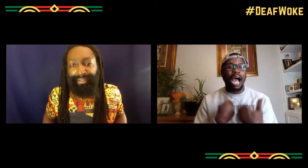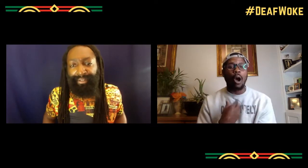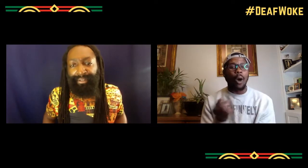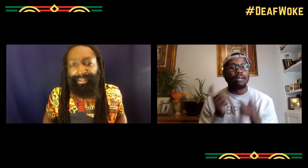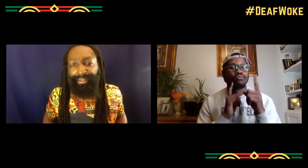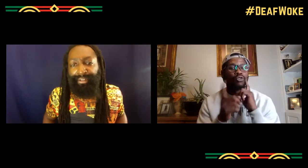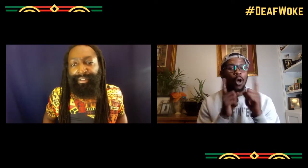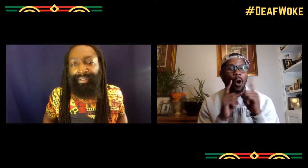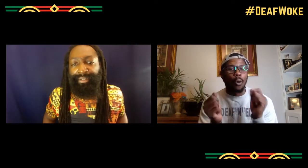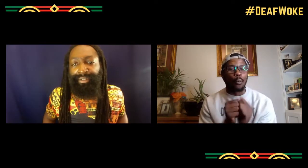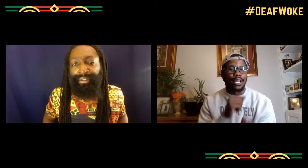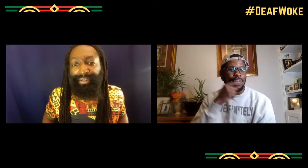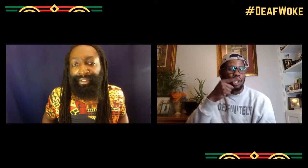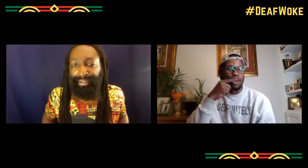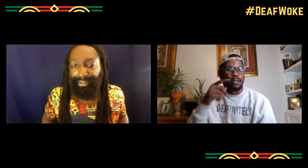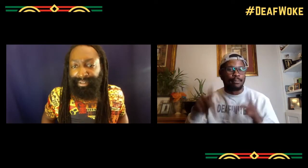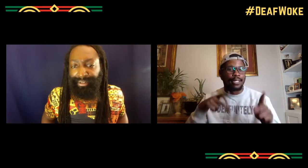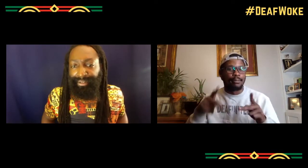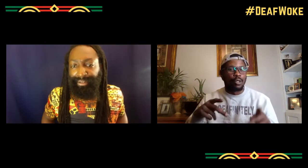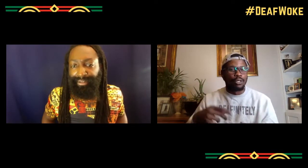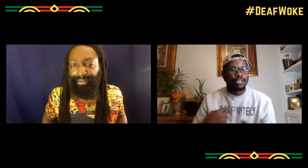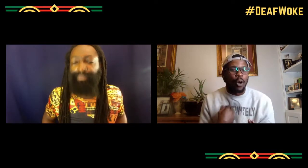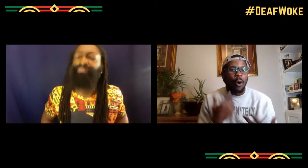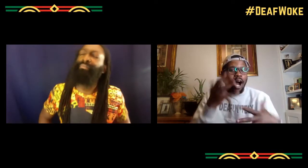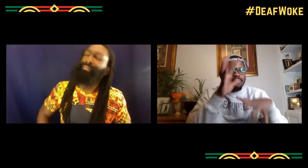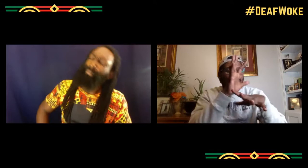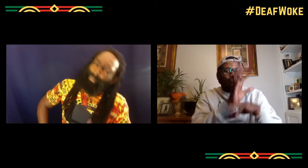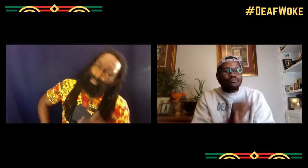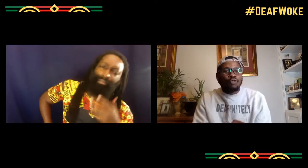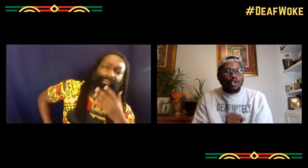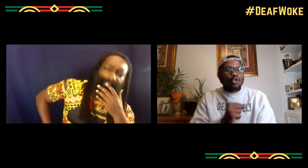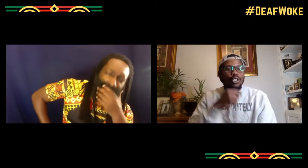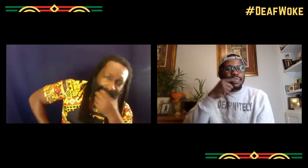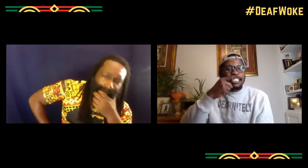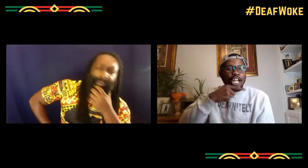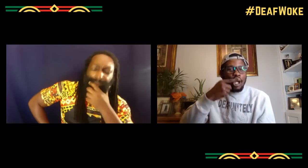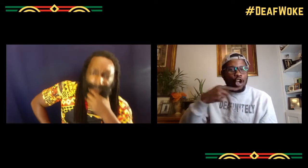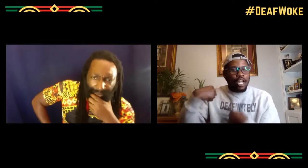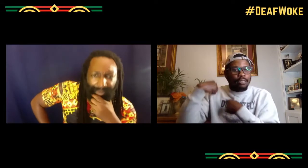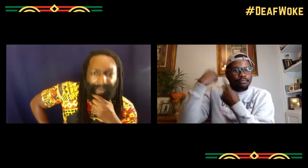Really, I mean, what I'm signing, is how I talk and how I communicate with deaf people